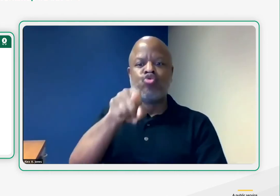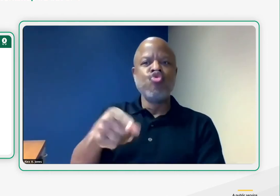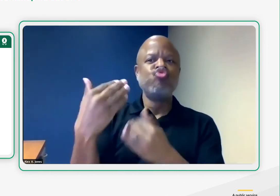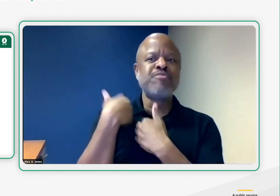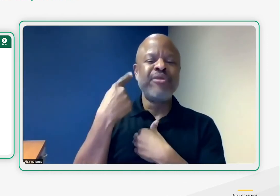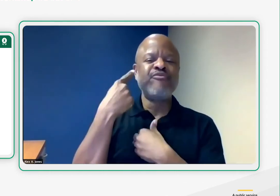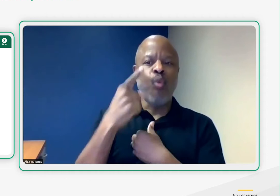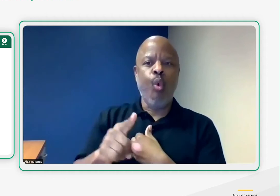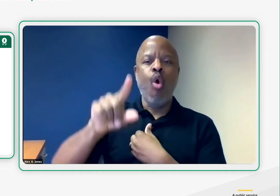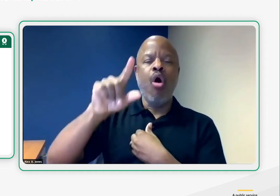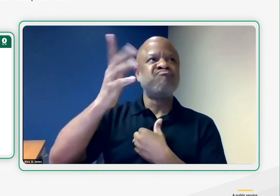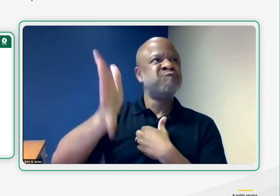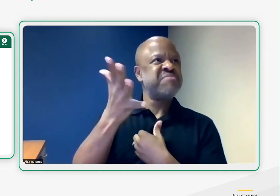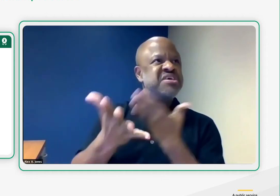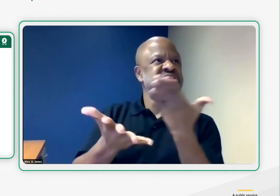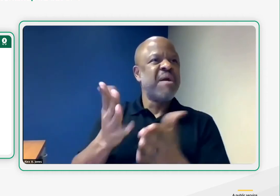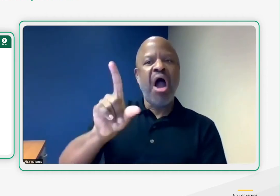An amount is already decided for you.